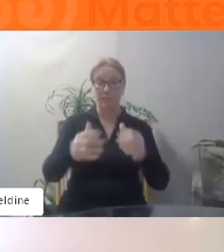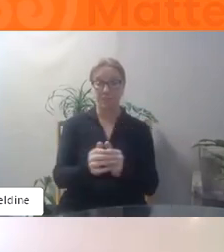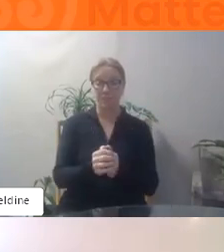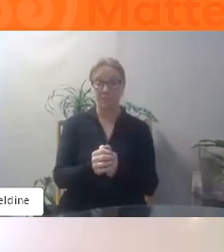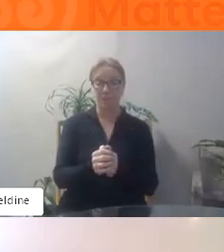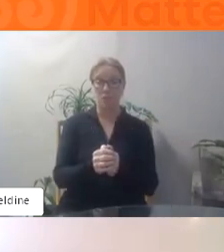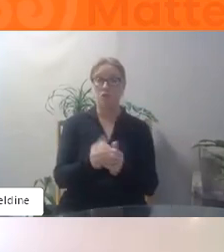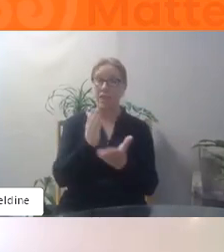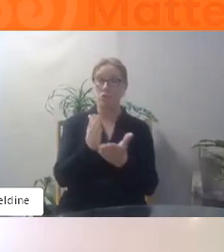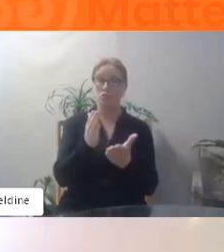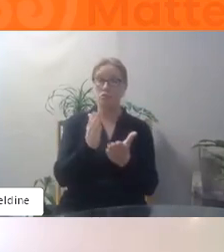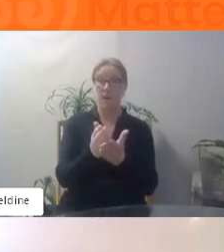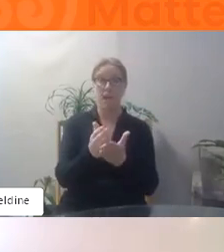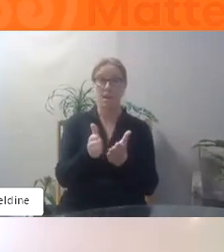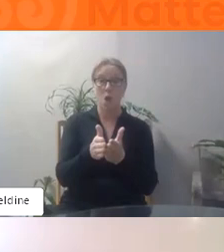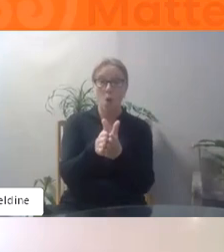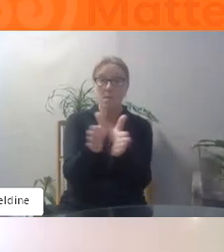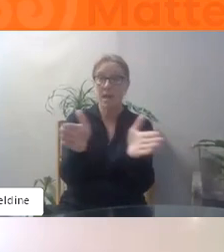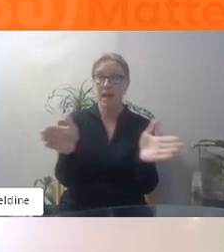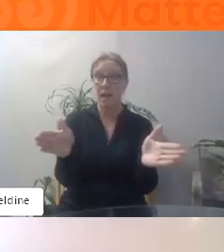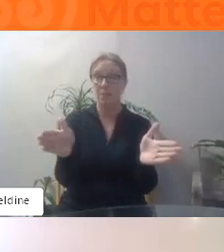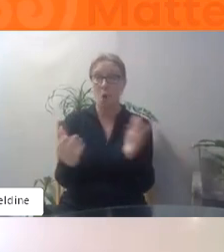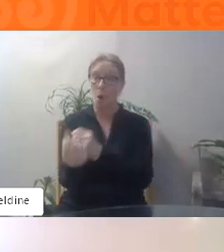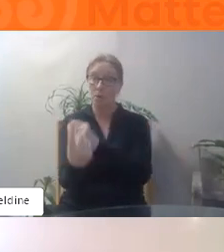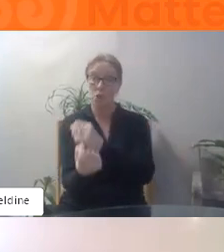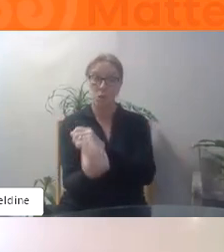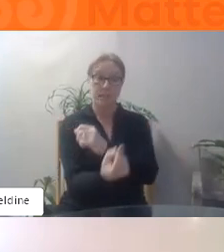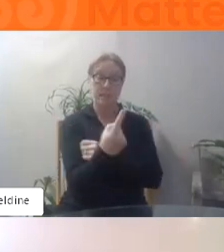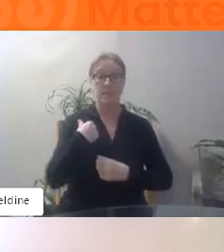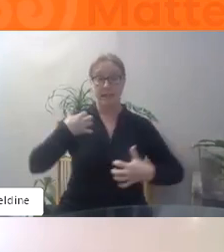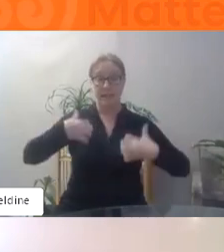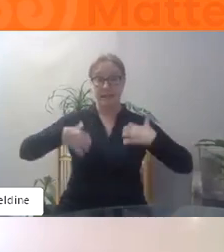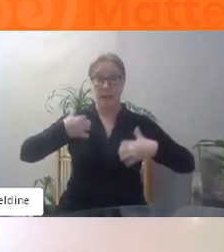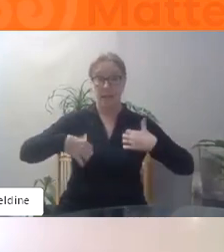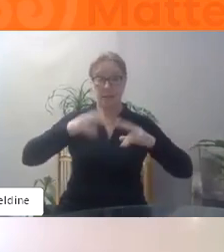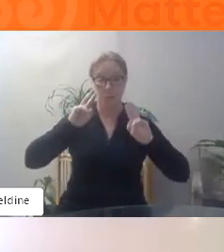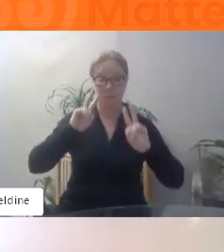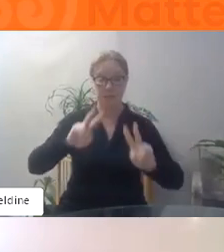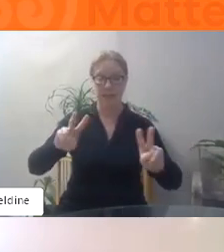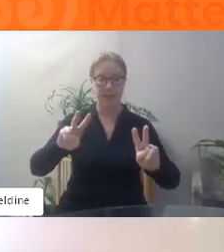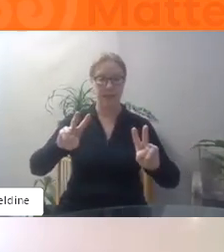avenues. But it's very exciting to see that we will be able to